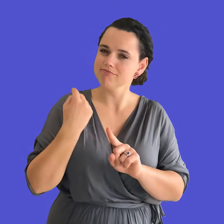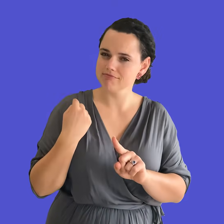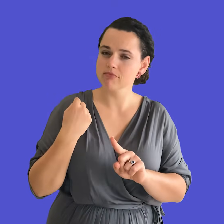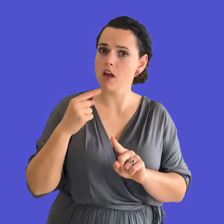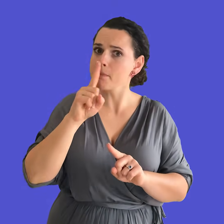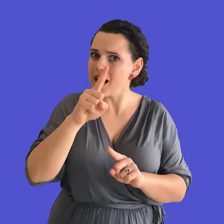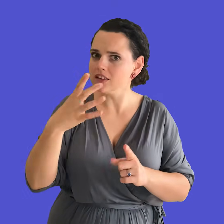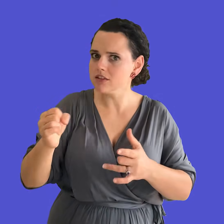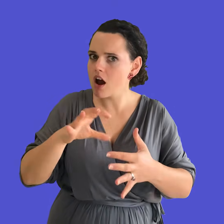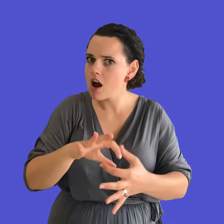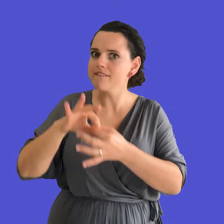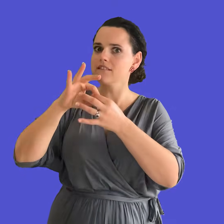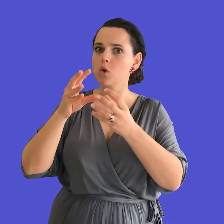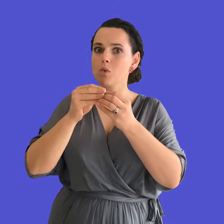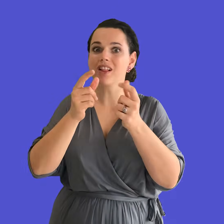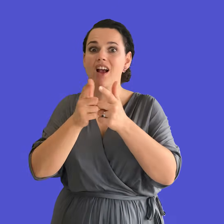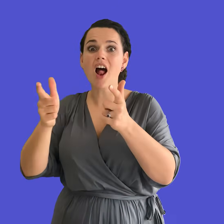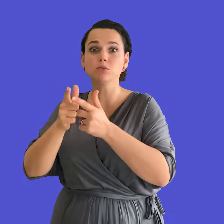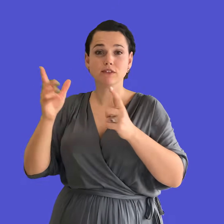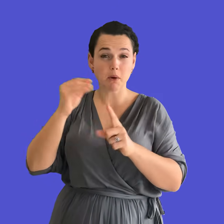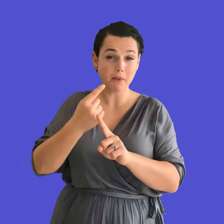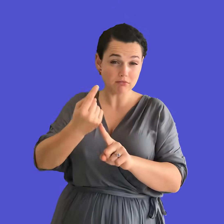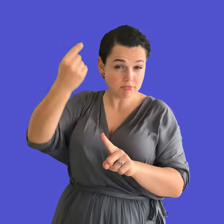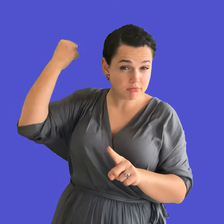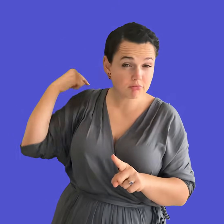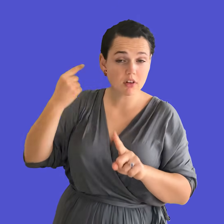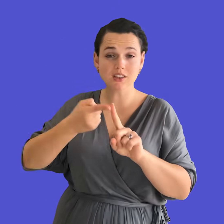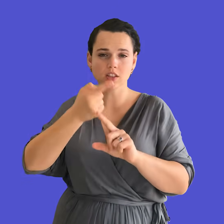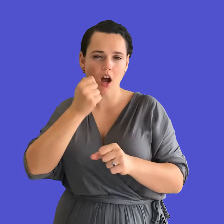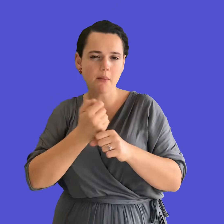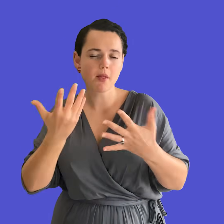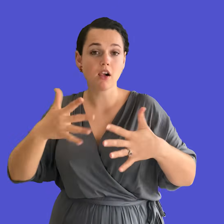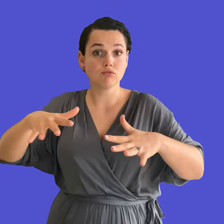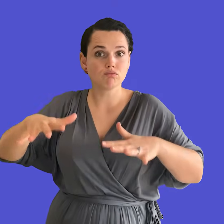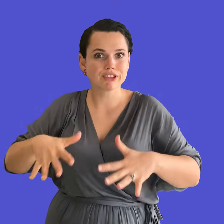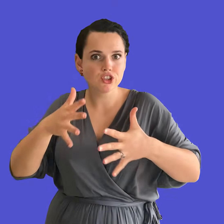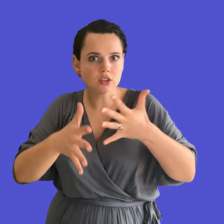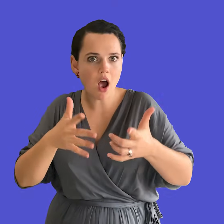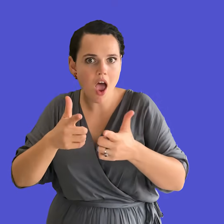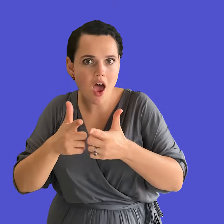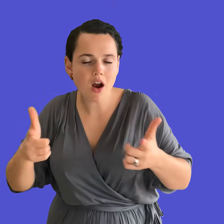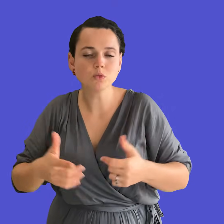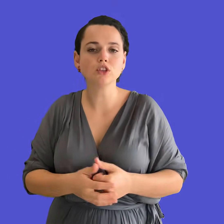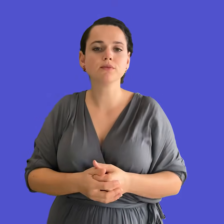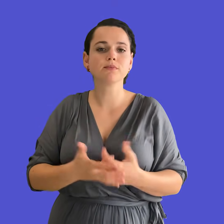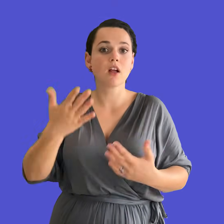Auslan is not one of those languages sadly, but we do have affiliations with British